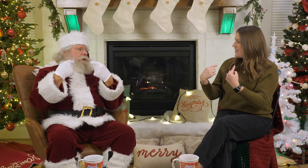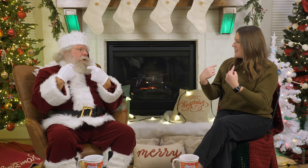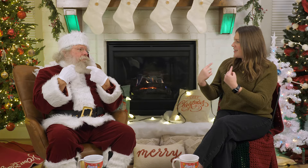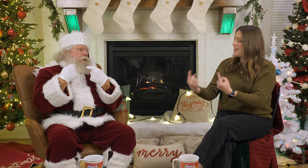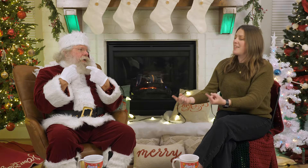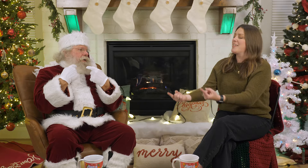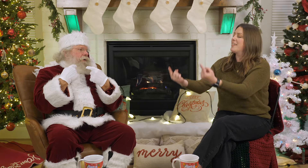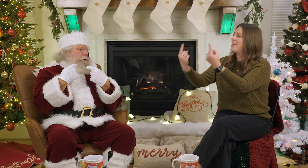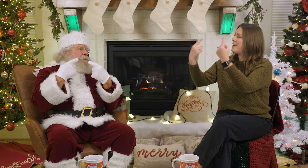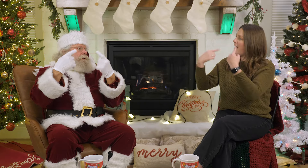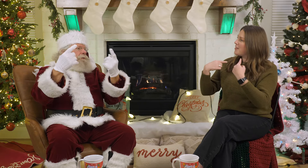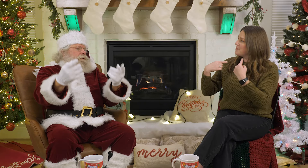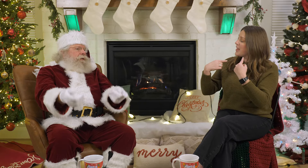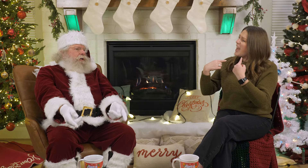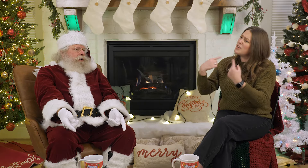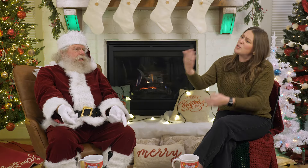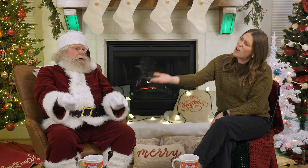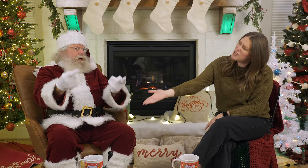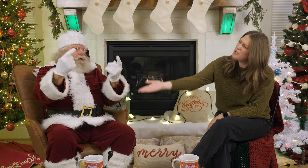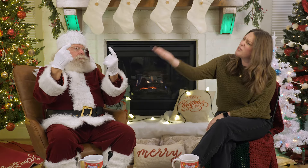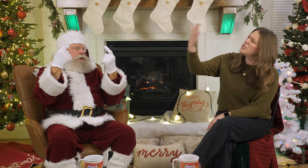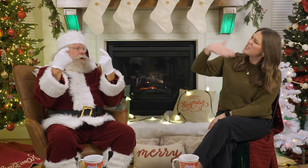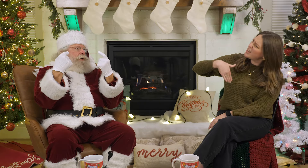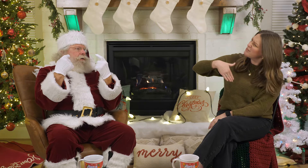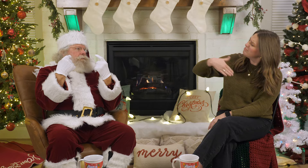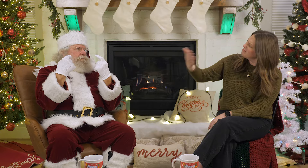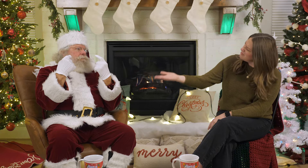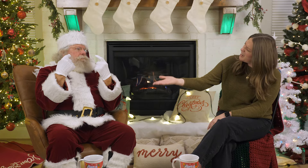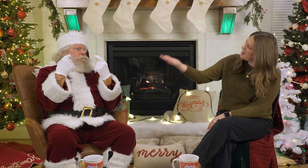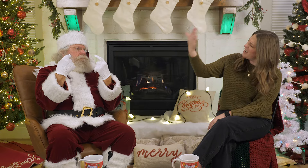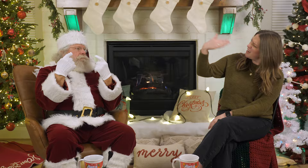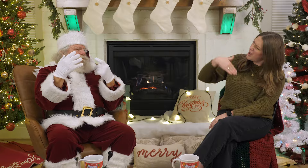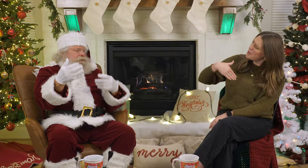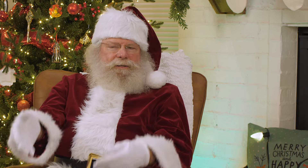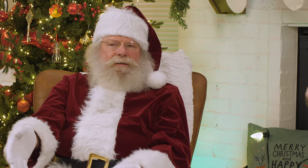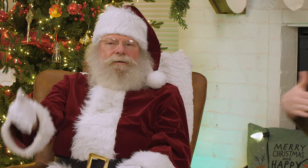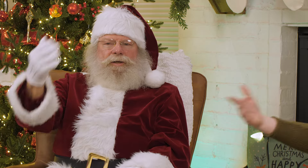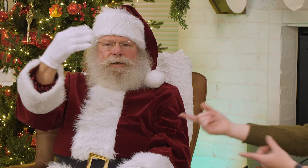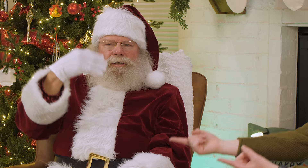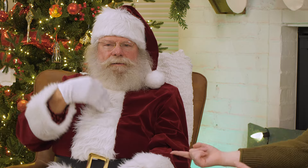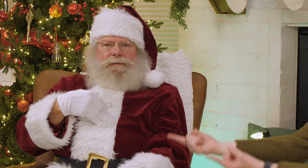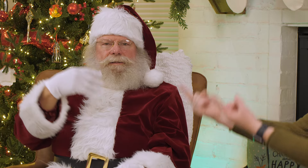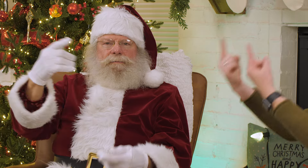Come here. Yeah. And you could also do it just like, come. yeah.